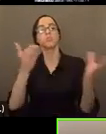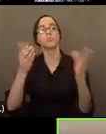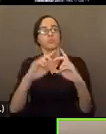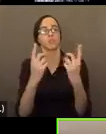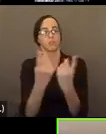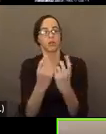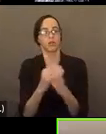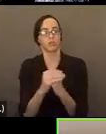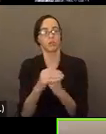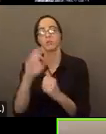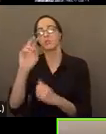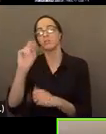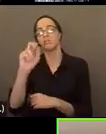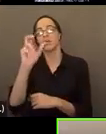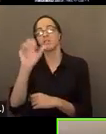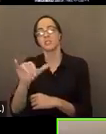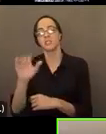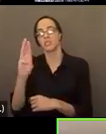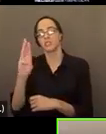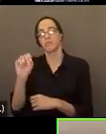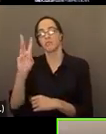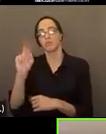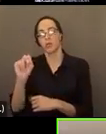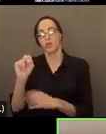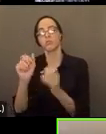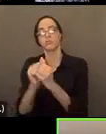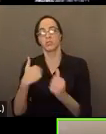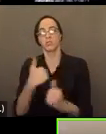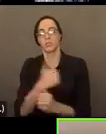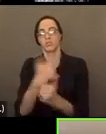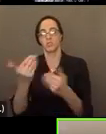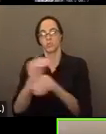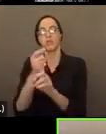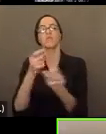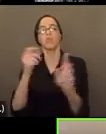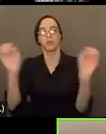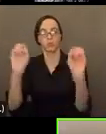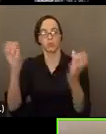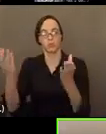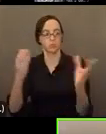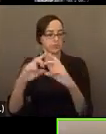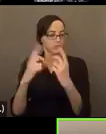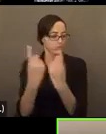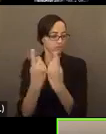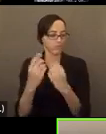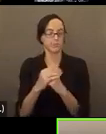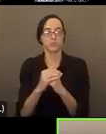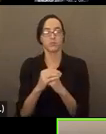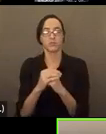tonight uh from emergency services department i think generally are that department says that